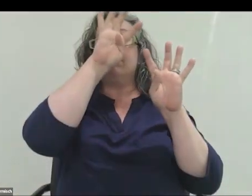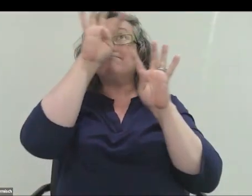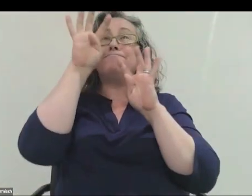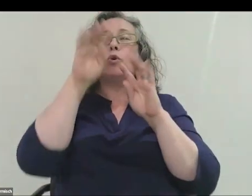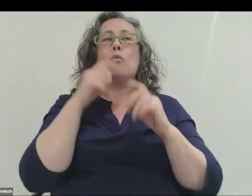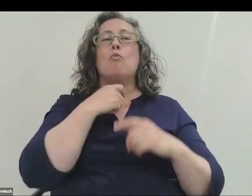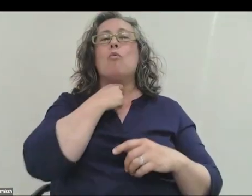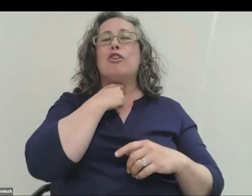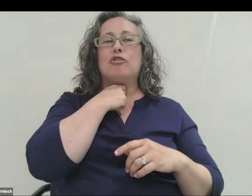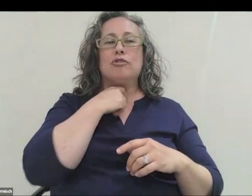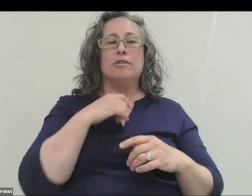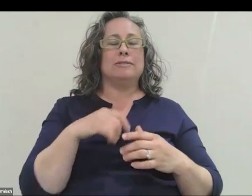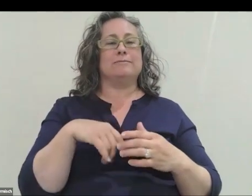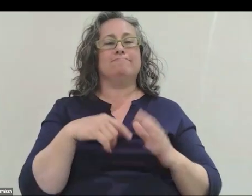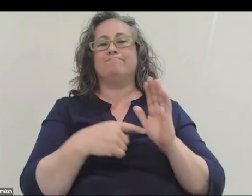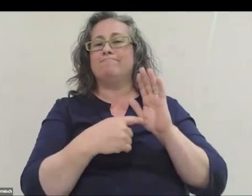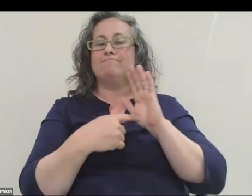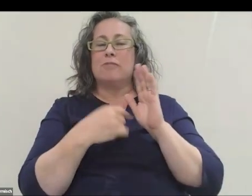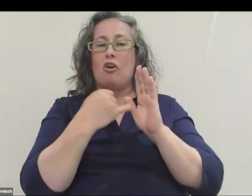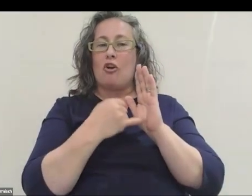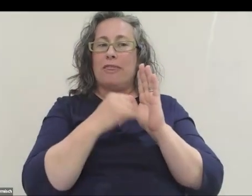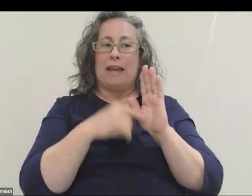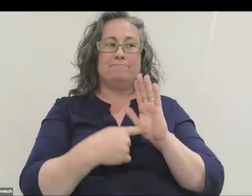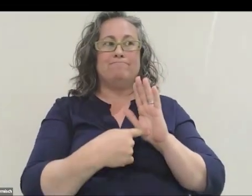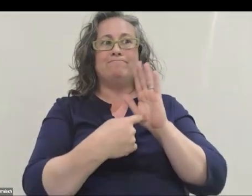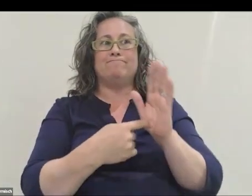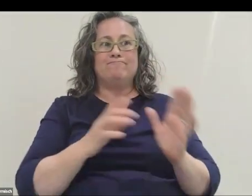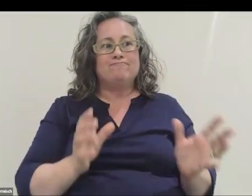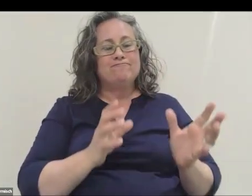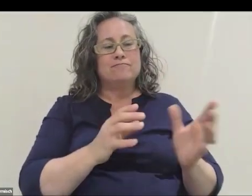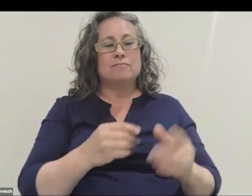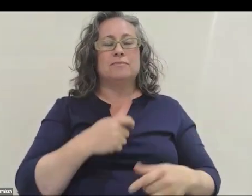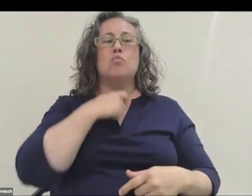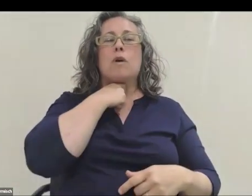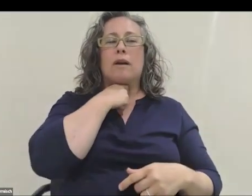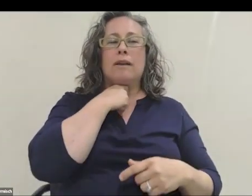creating captivating artworks that inspire wonder and curiosity.